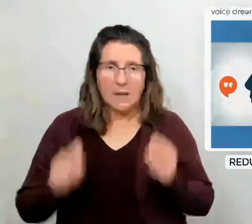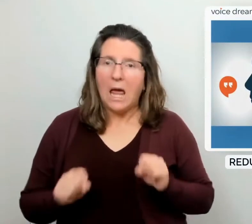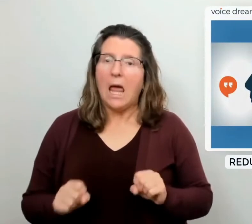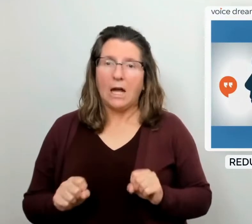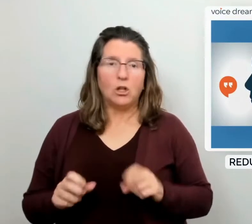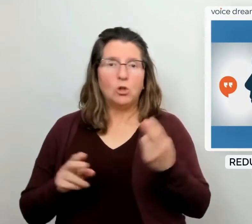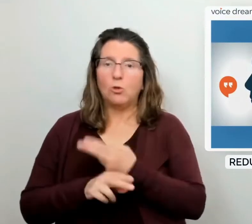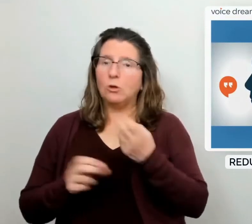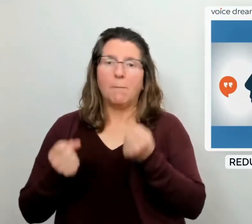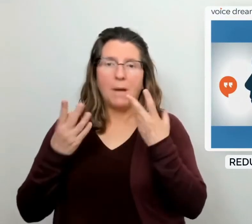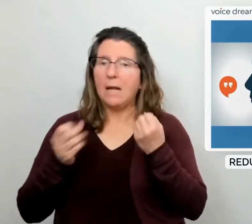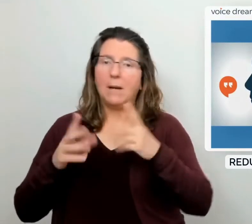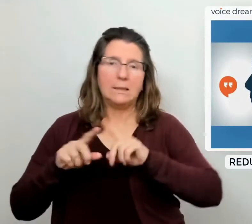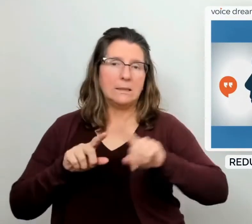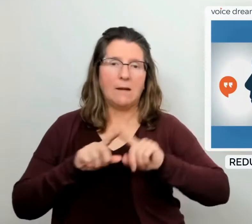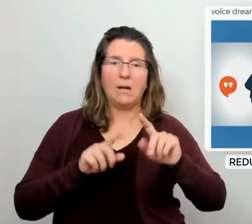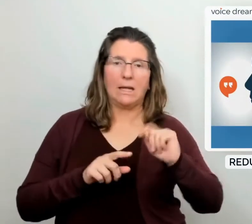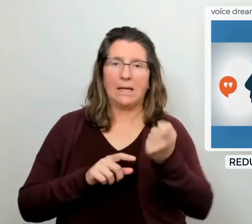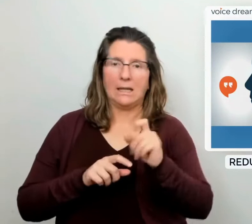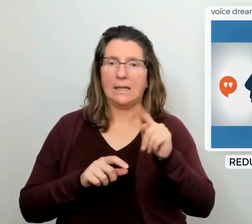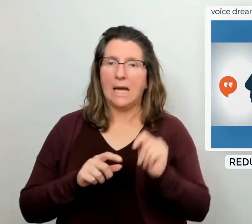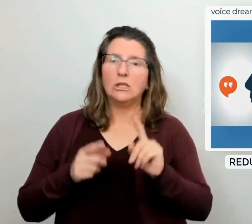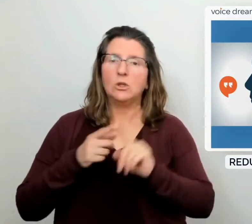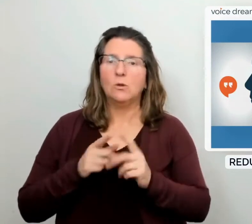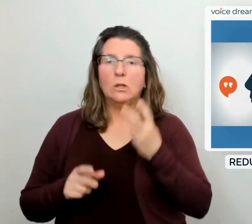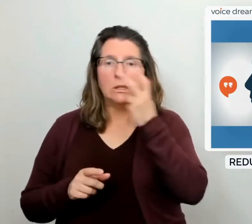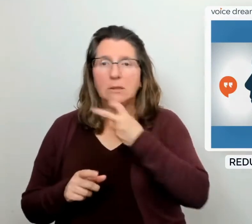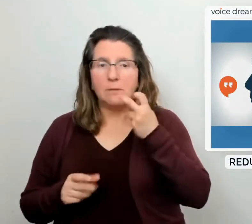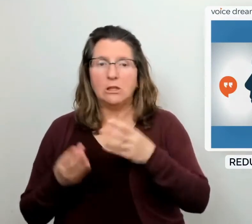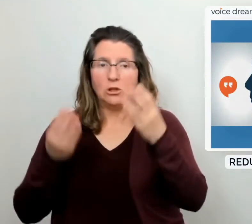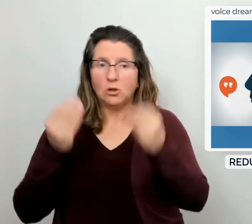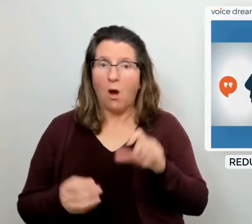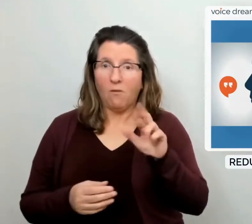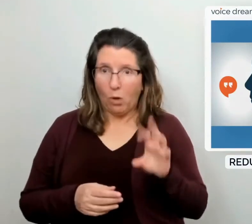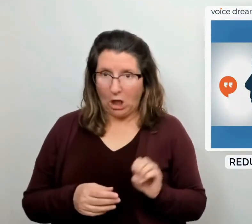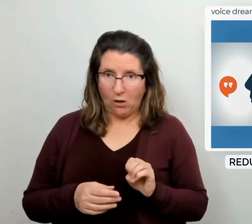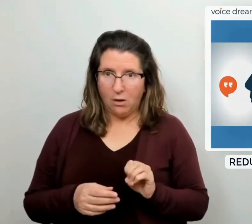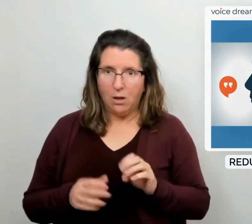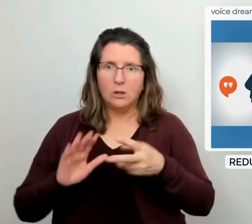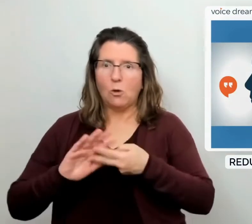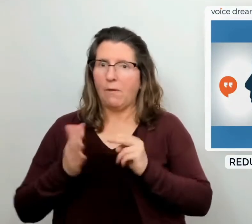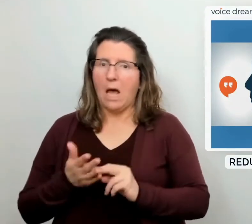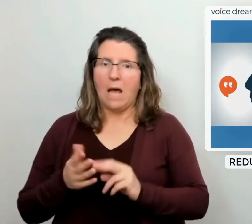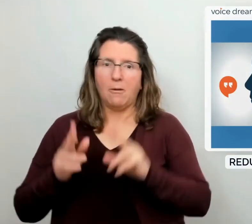There are numerous options for text-to-speech software.